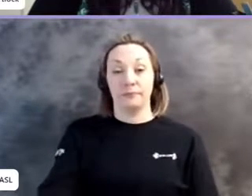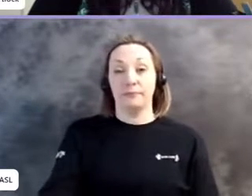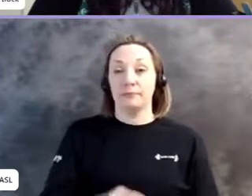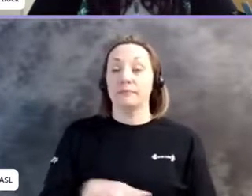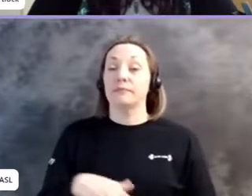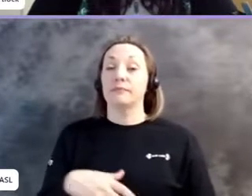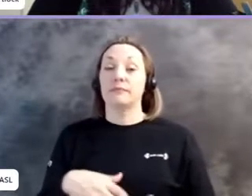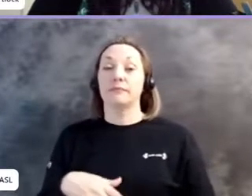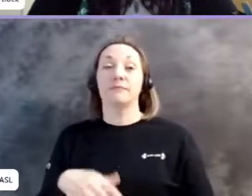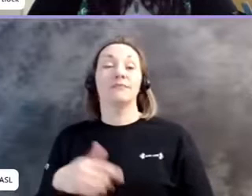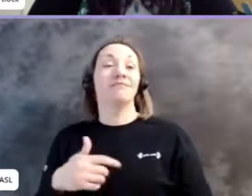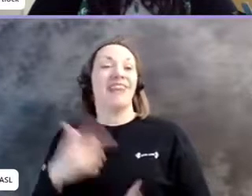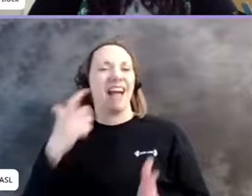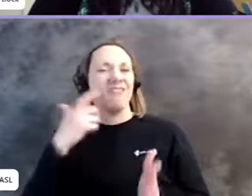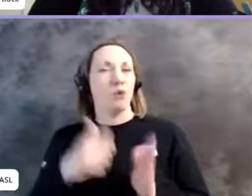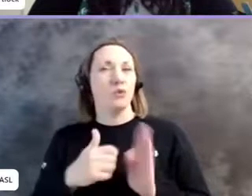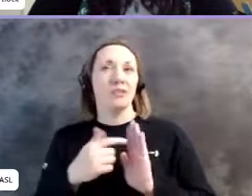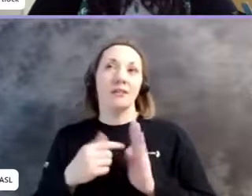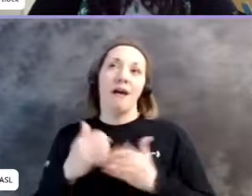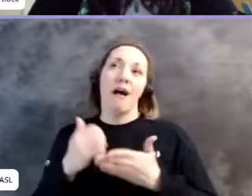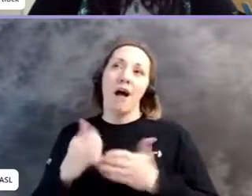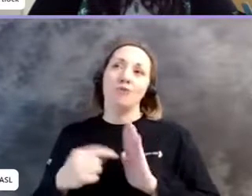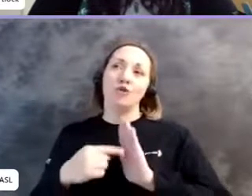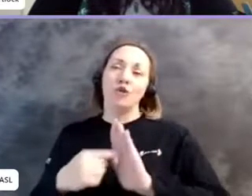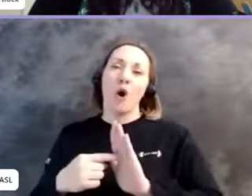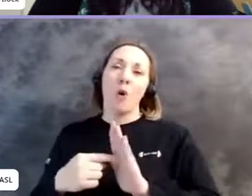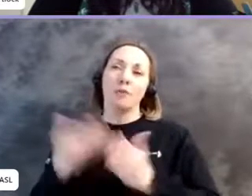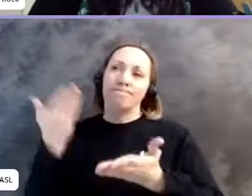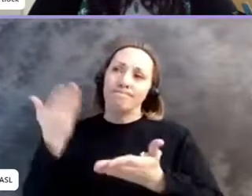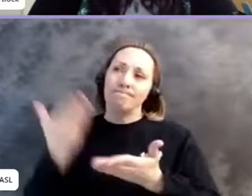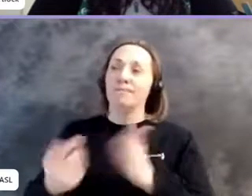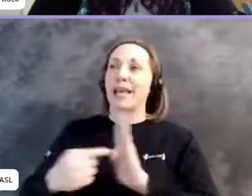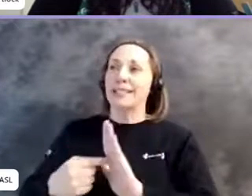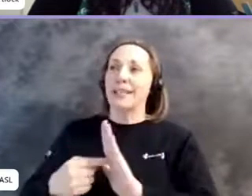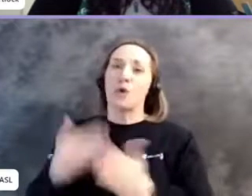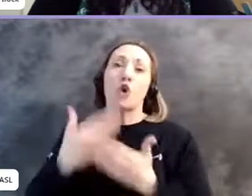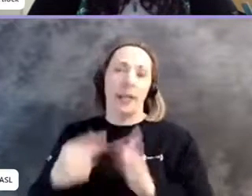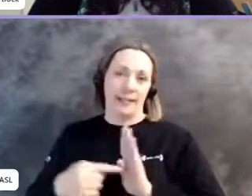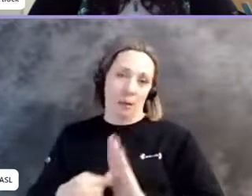about that in terms of -- I want to start with Sarah on this one.